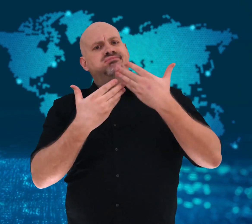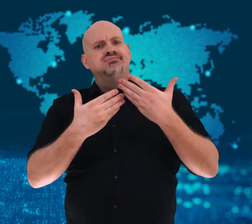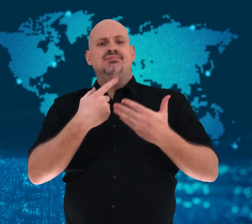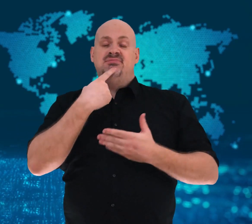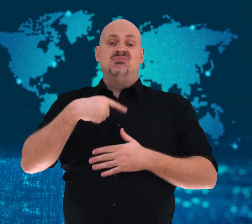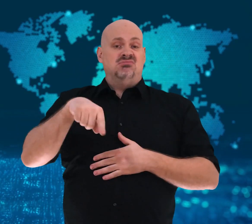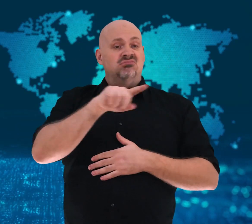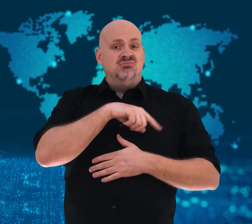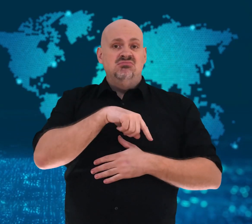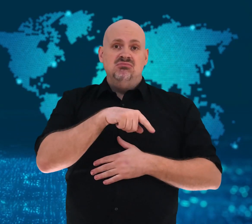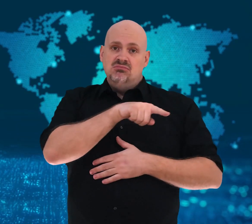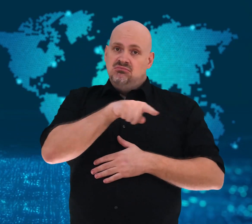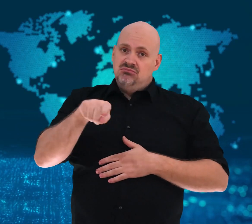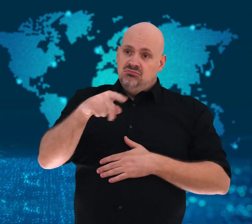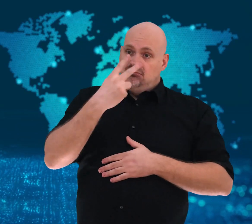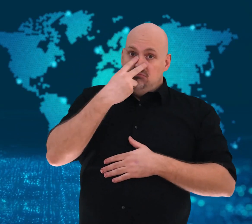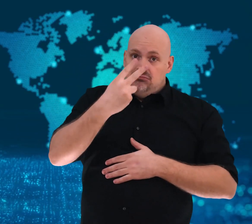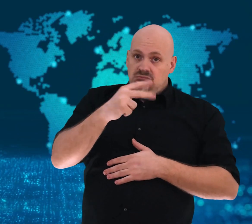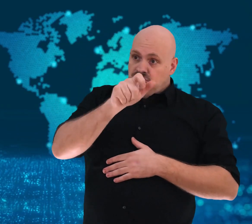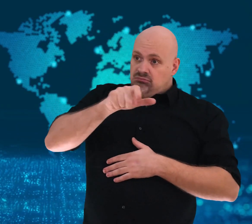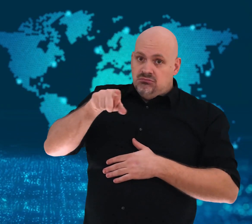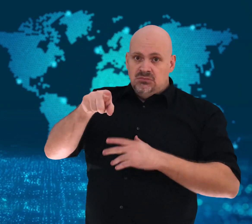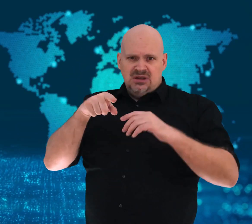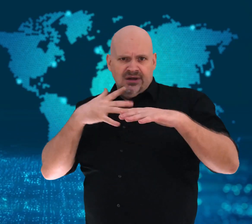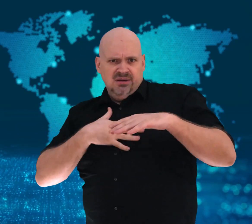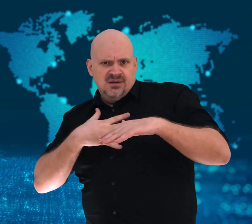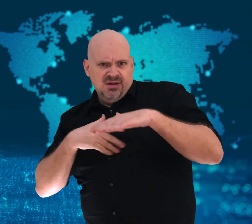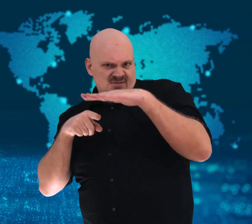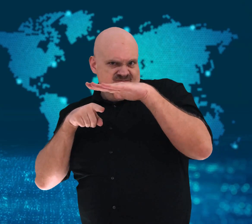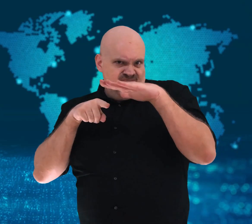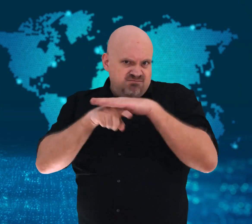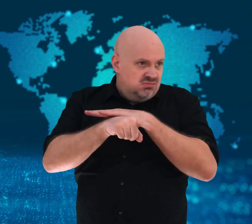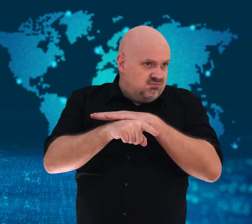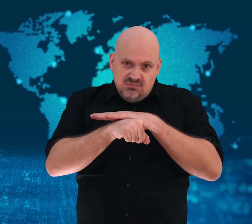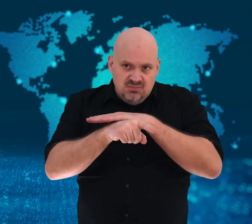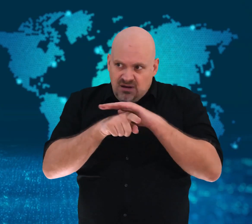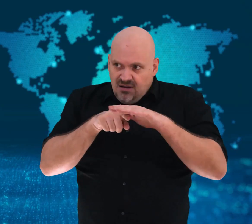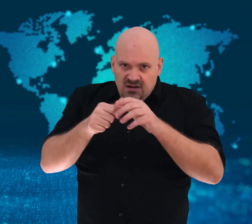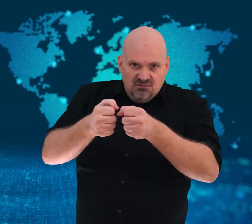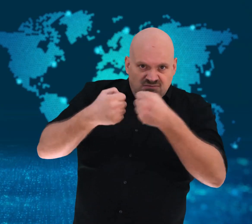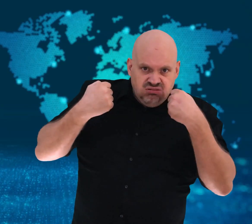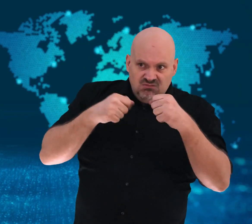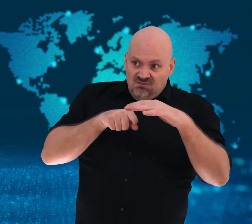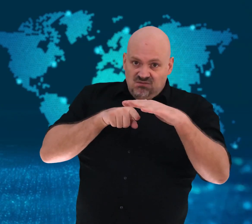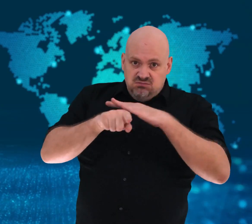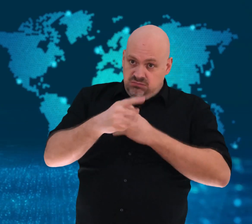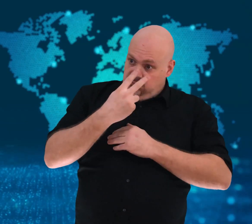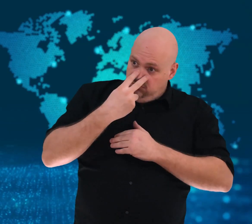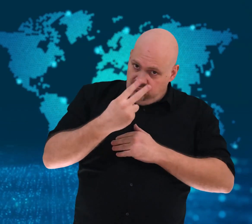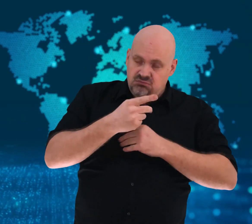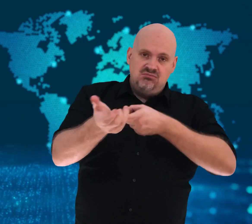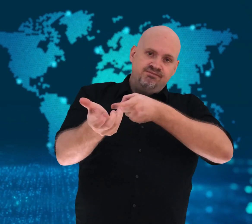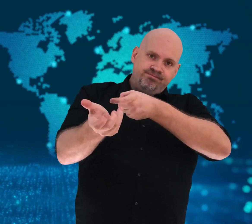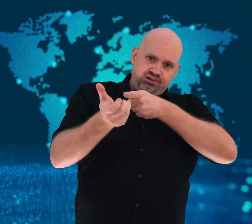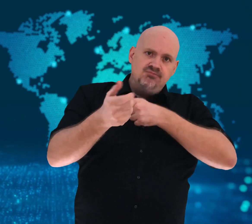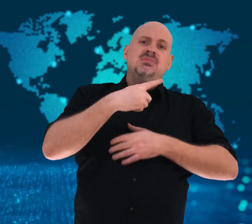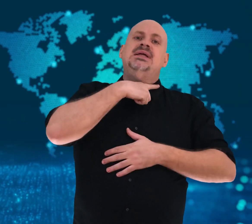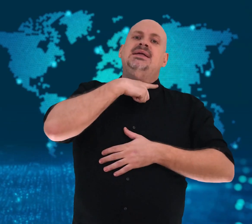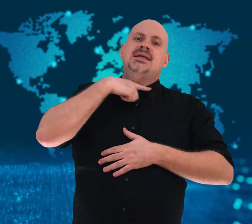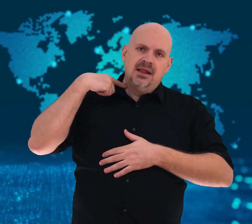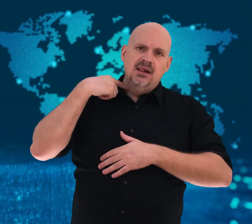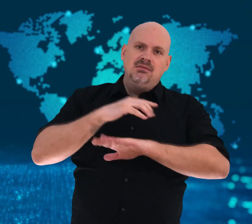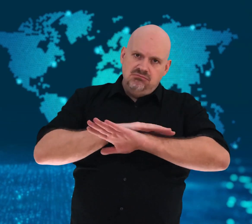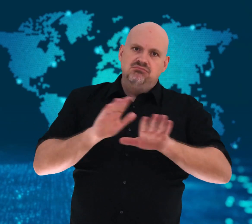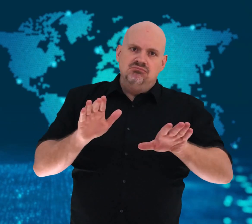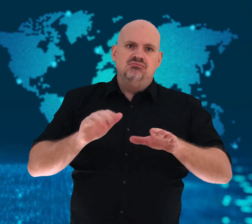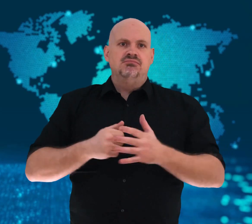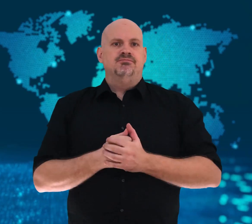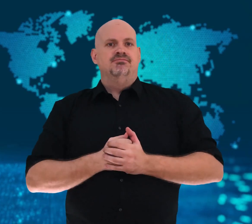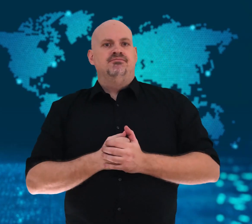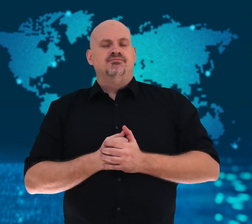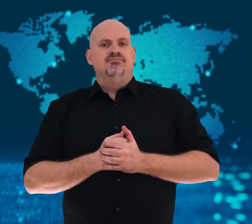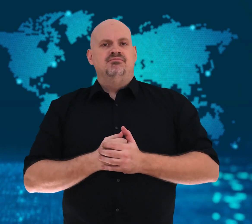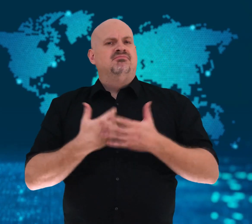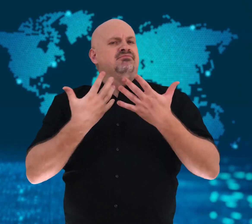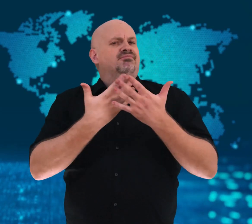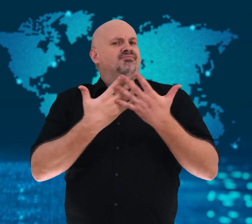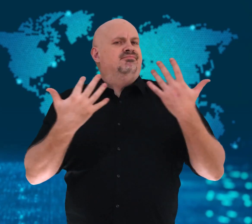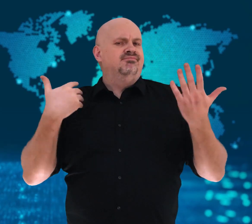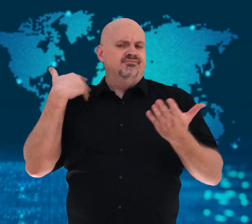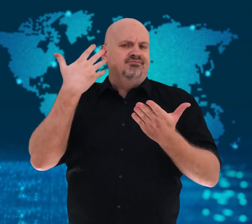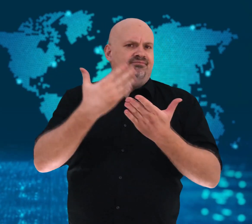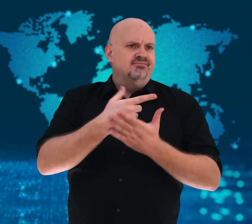He told them to "shoot to kill'' anyone who tries to break out of jail.